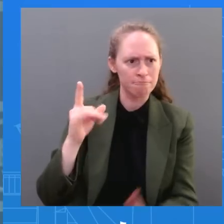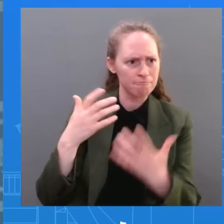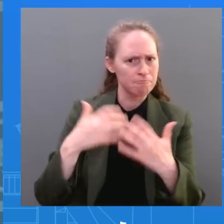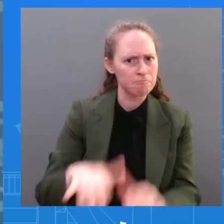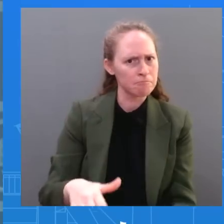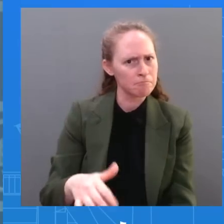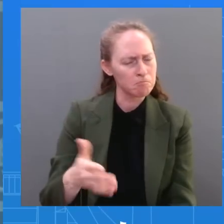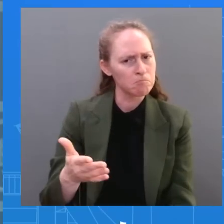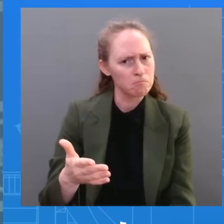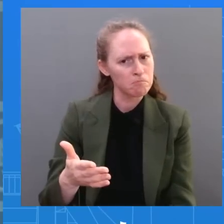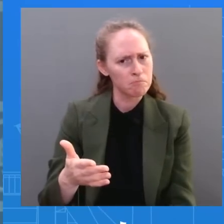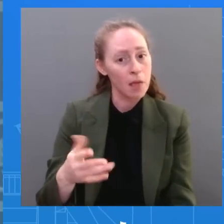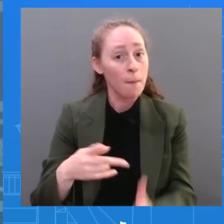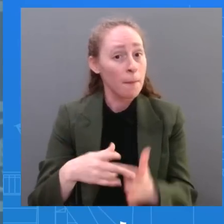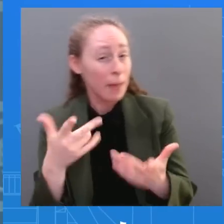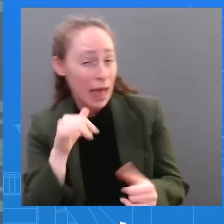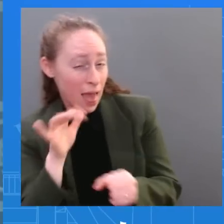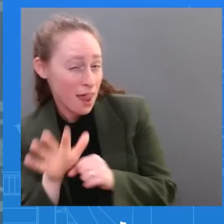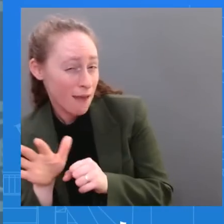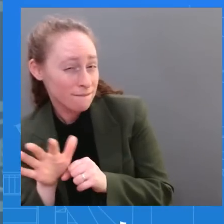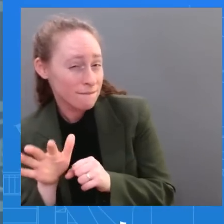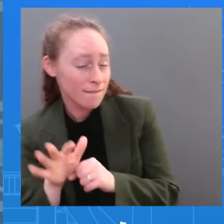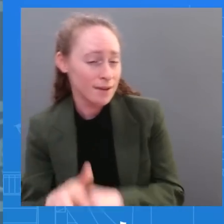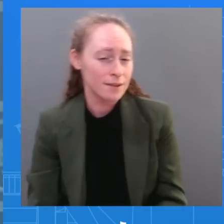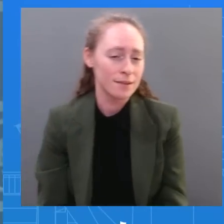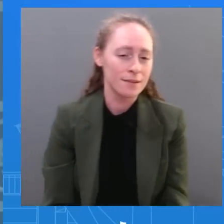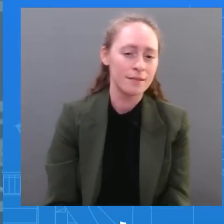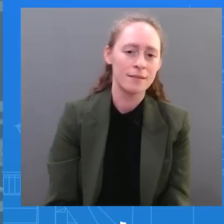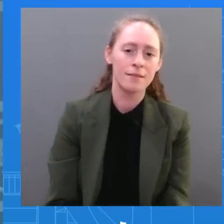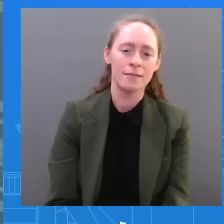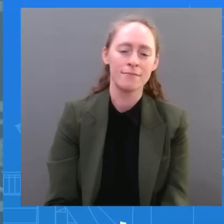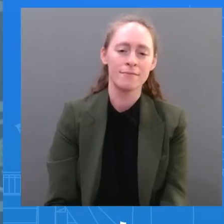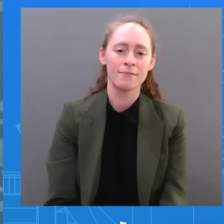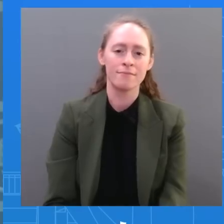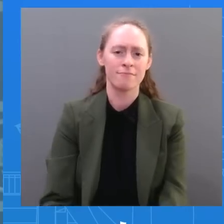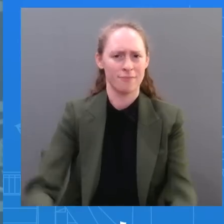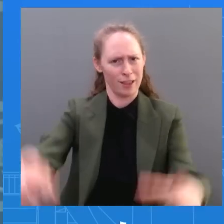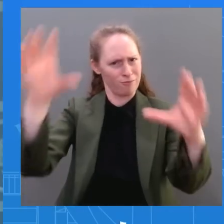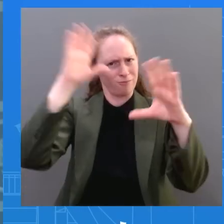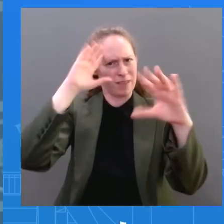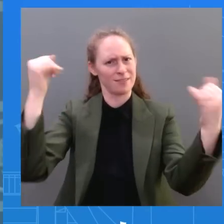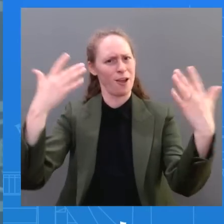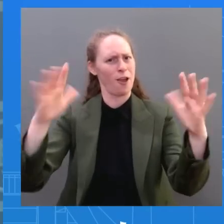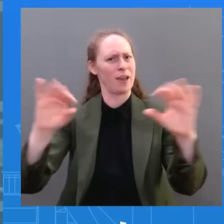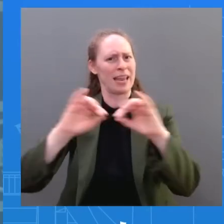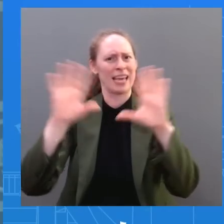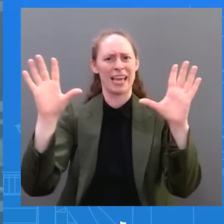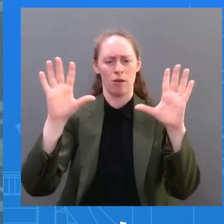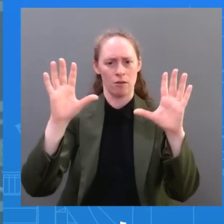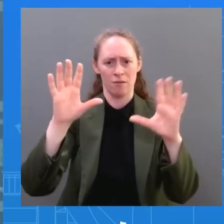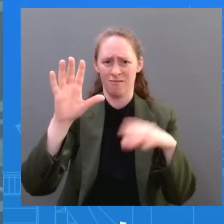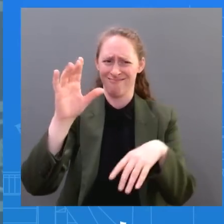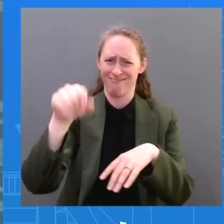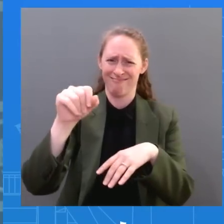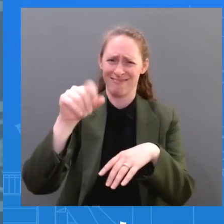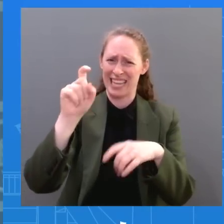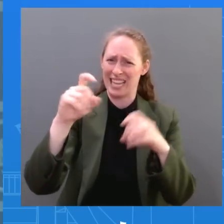the President has been very clear that we need to go further on the gun reform, that he is pleased that there is a -- that --